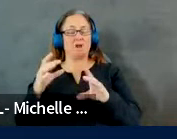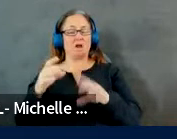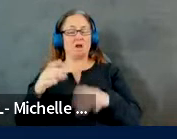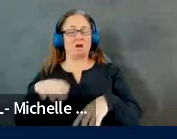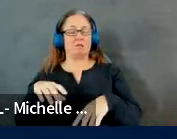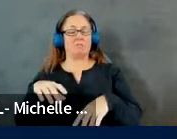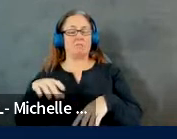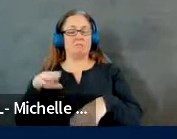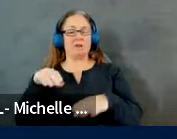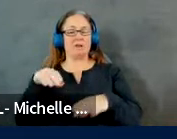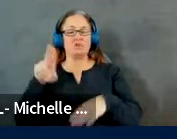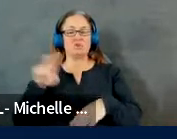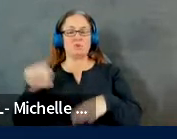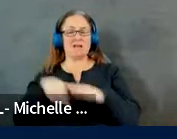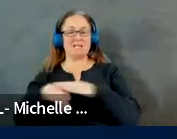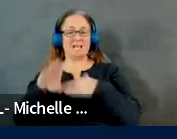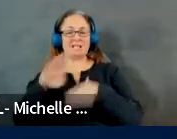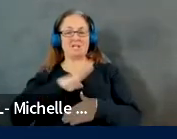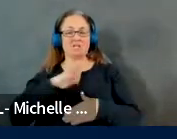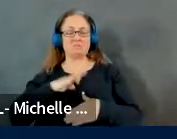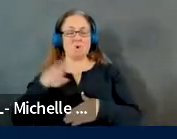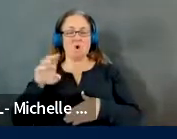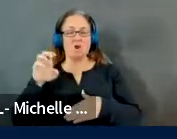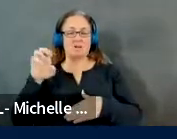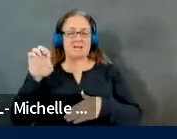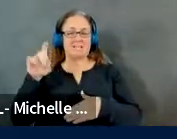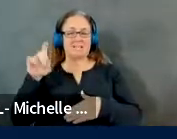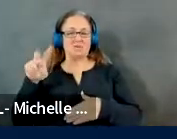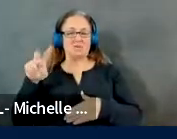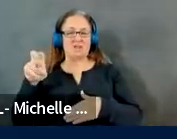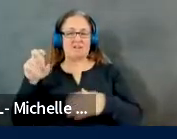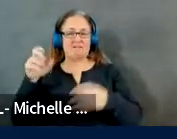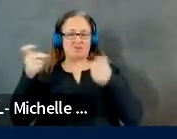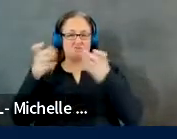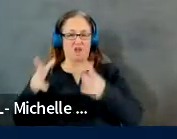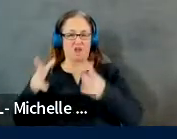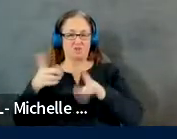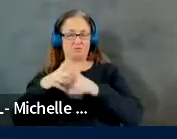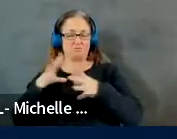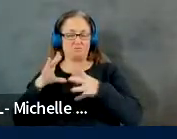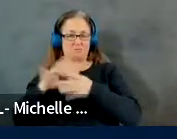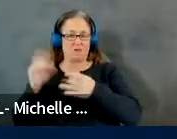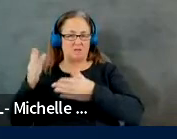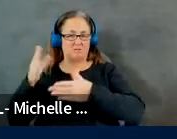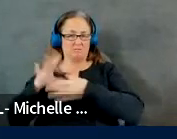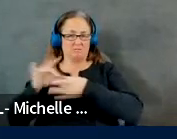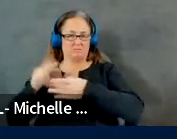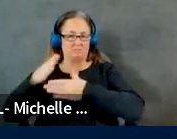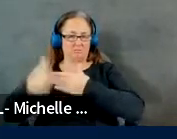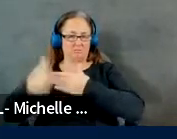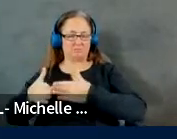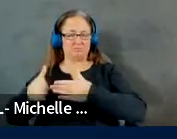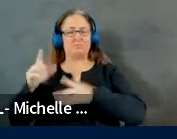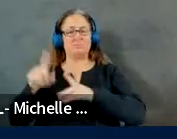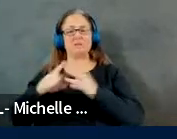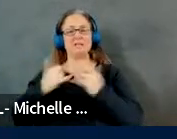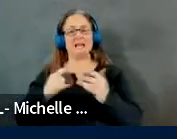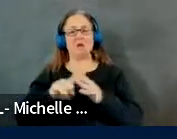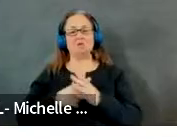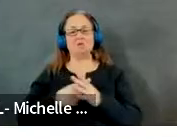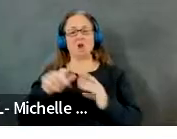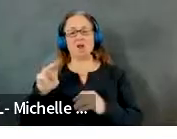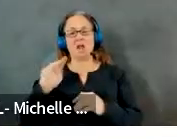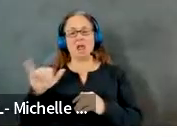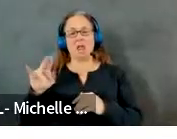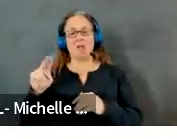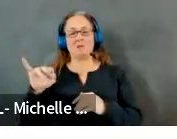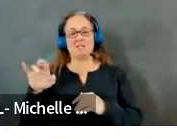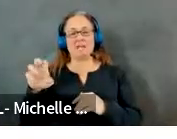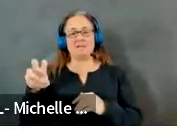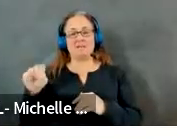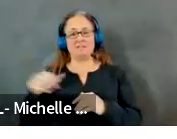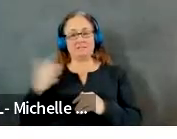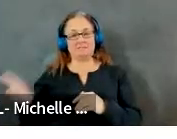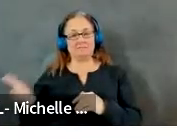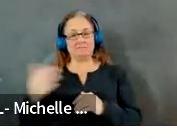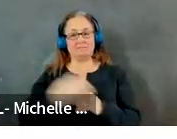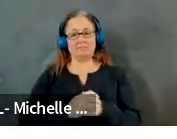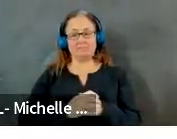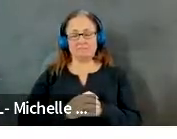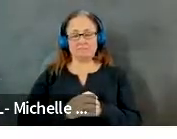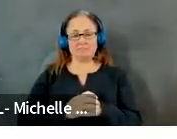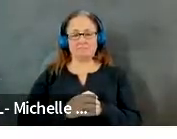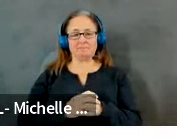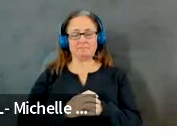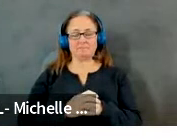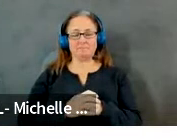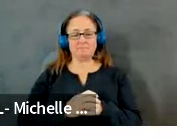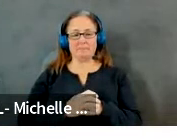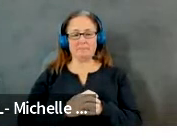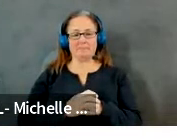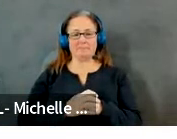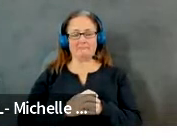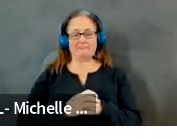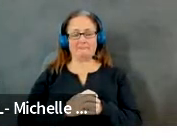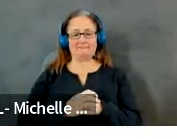Director and closing remarks. But let us first begin by welcoming Amy Nieves. Amy, over to you.